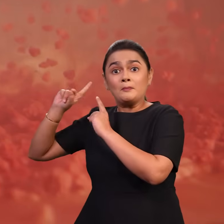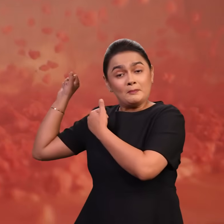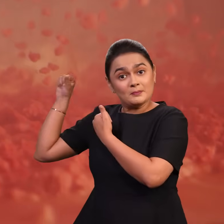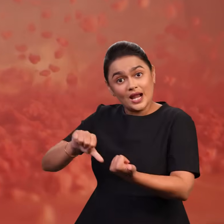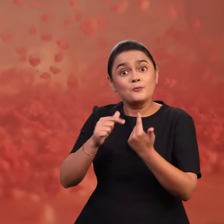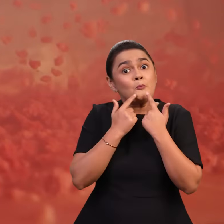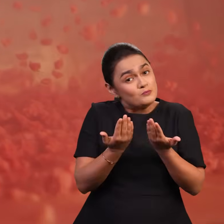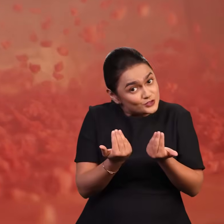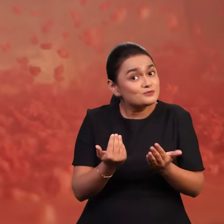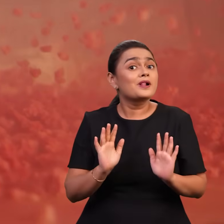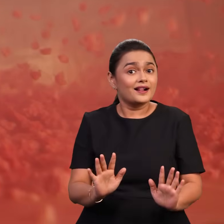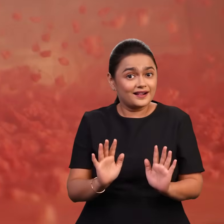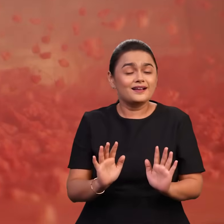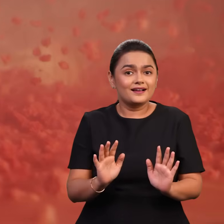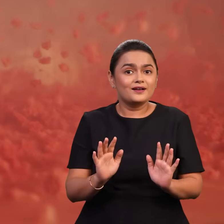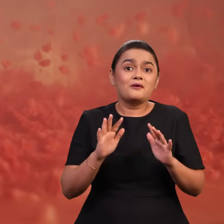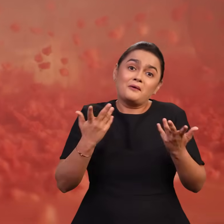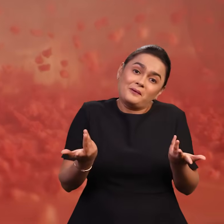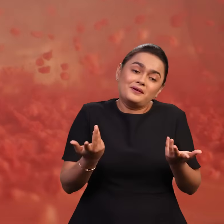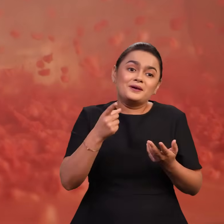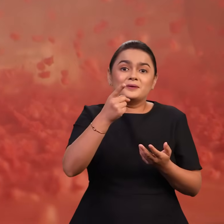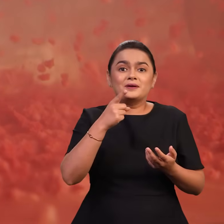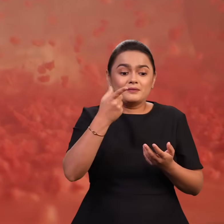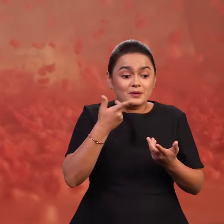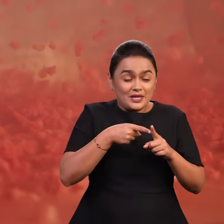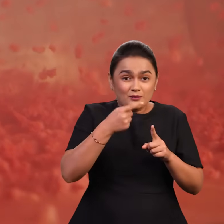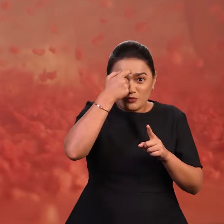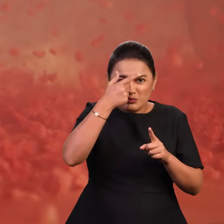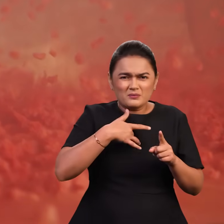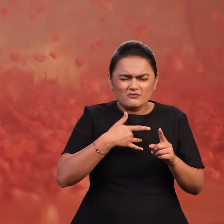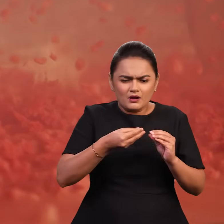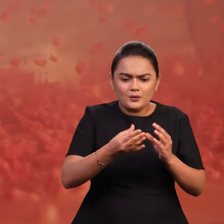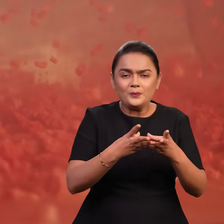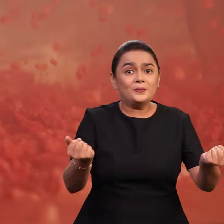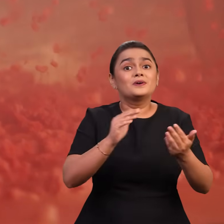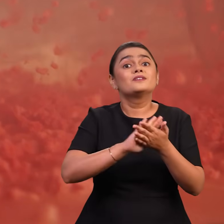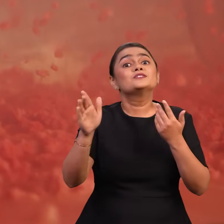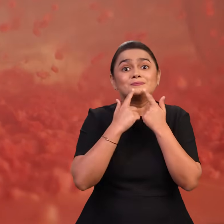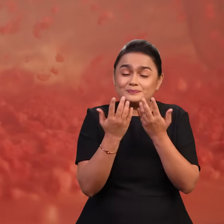we can get those days back. Then you can completely eliminate this problem.